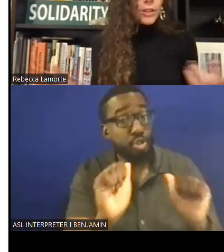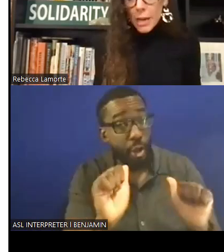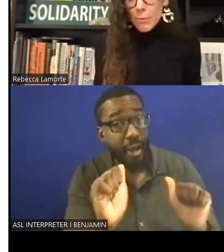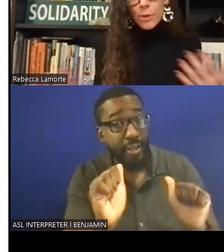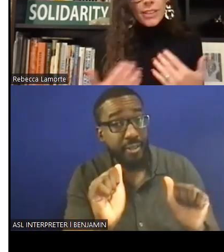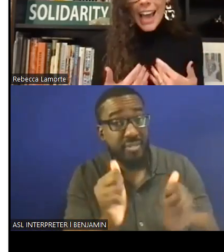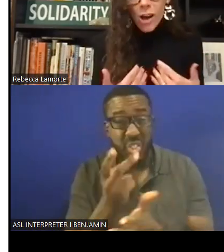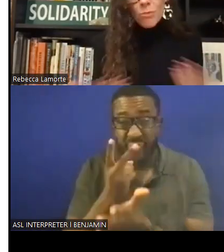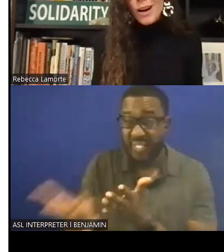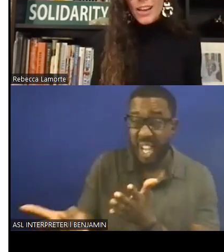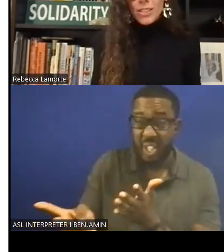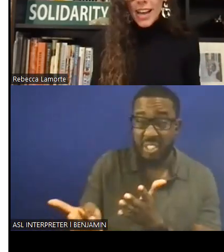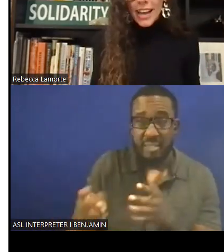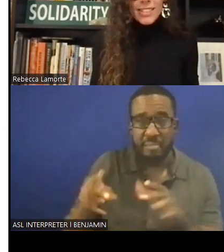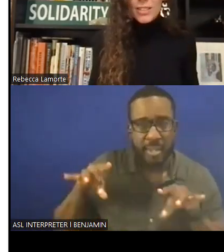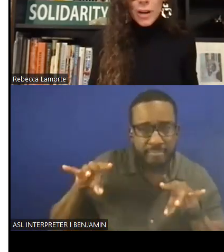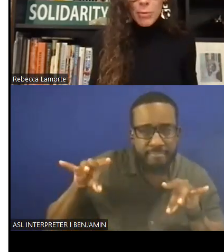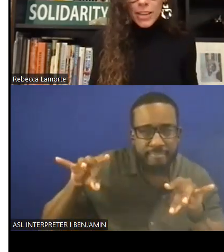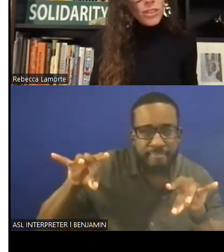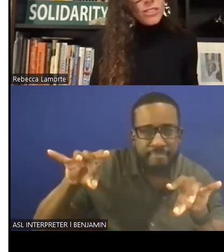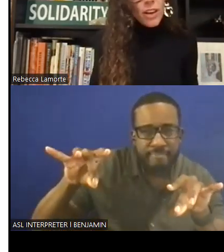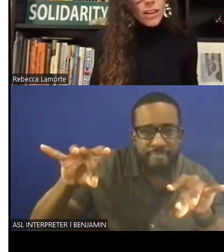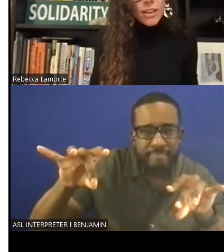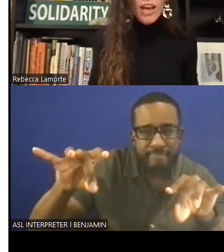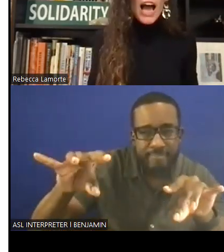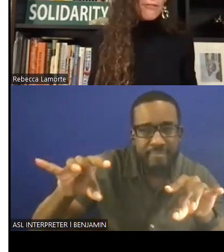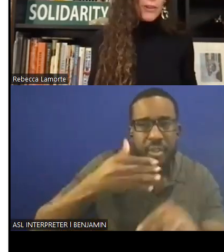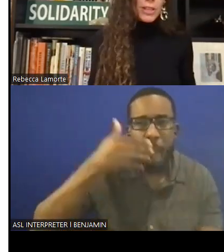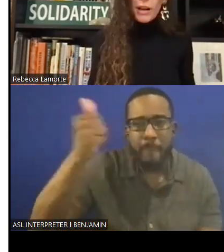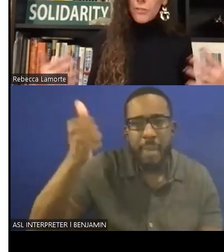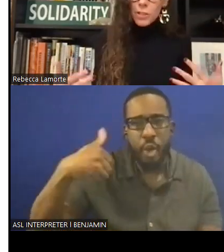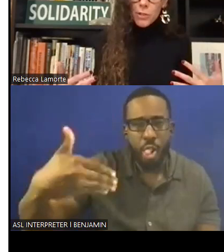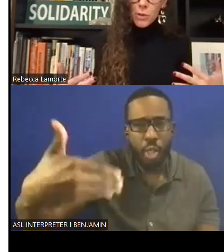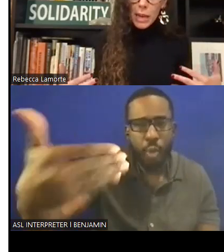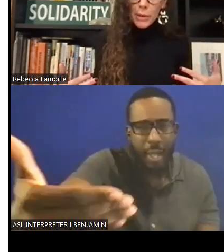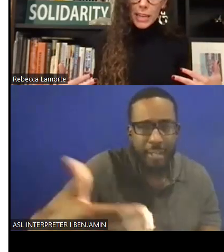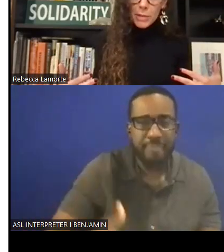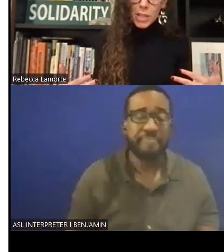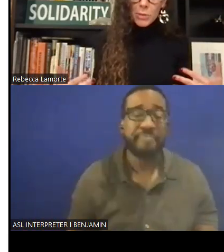For example, now my alt text is very playful and fun. At first, my first few campaign images